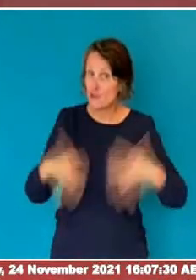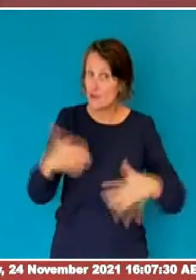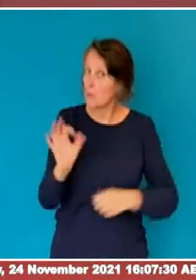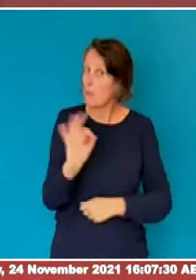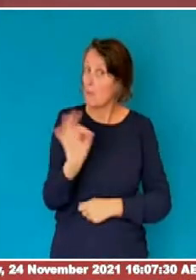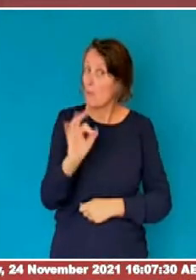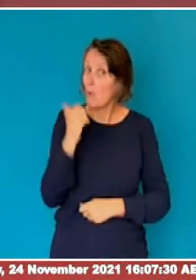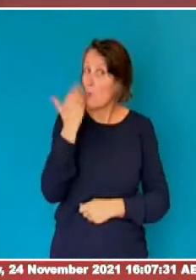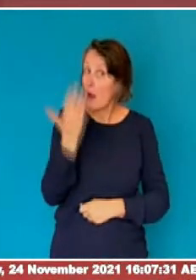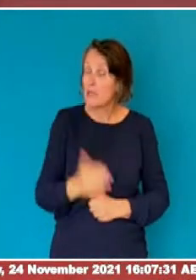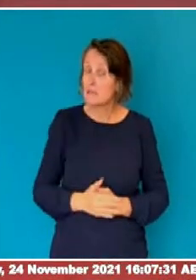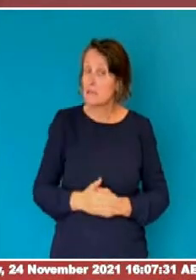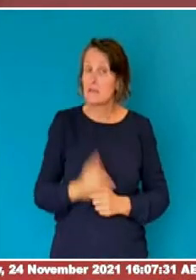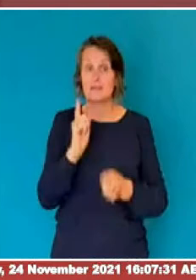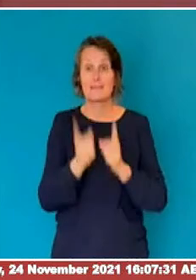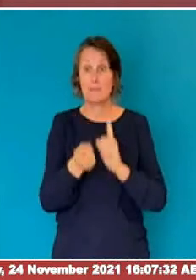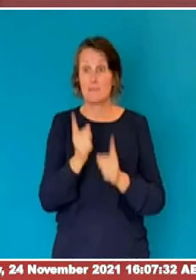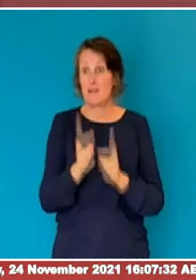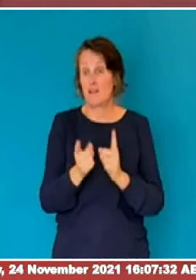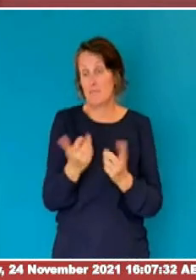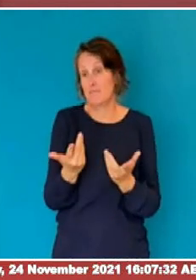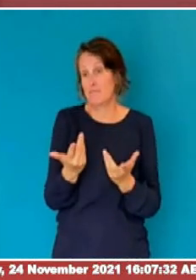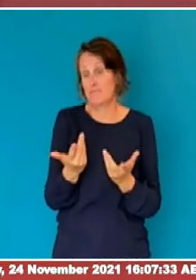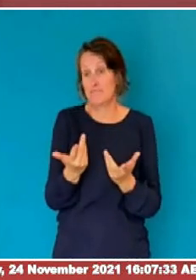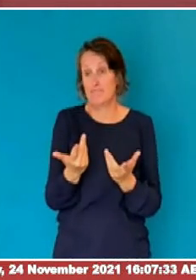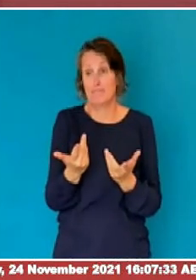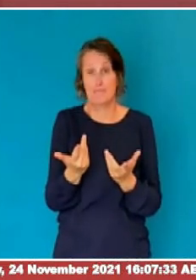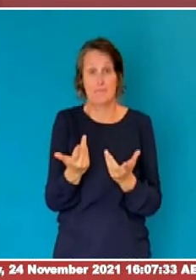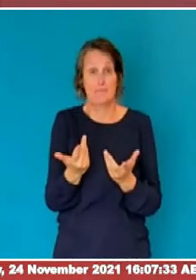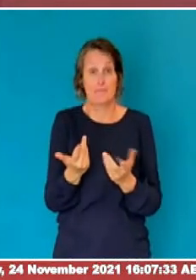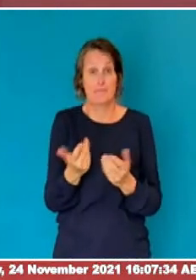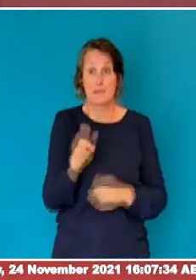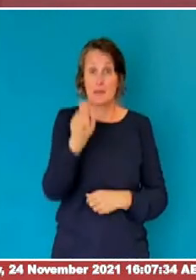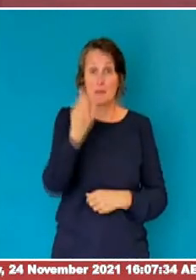Sometimes it's someone, somebody who has been with us 20 years.